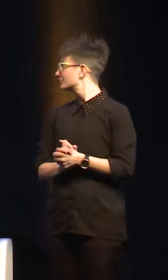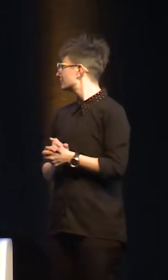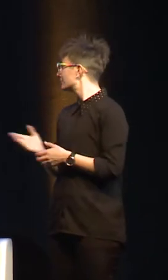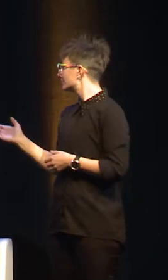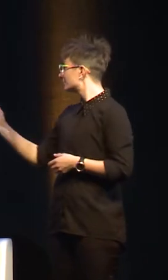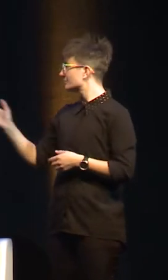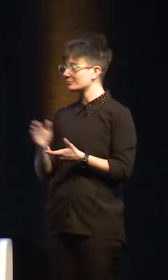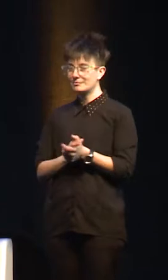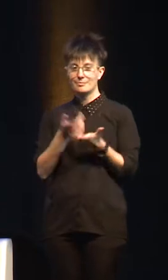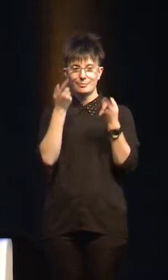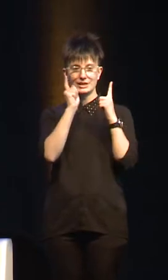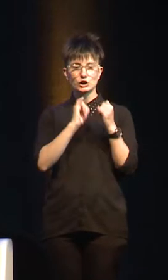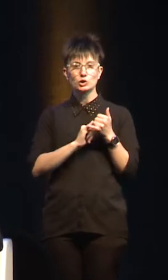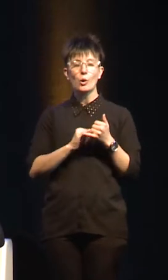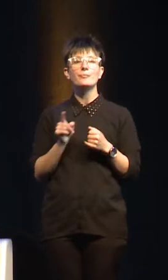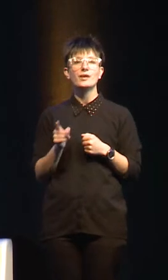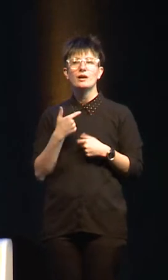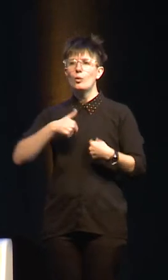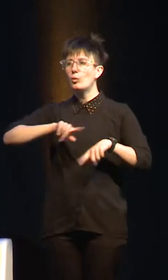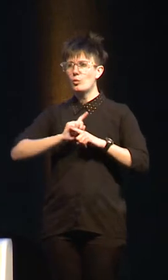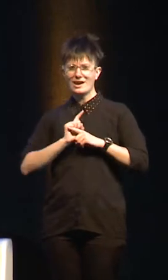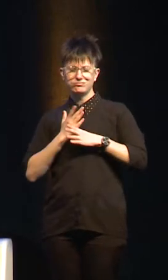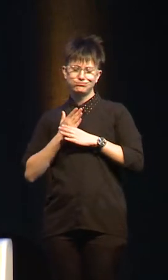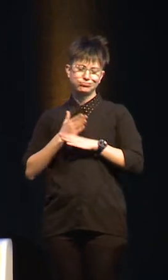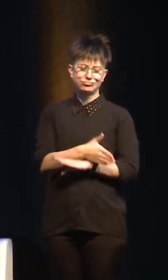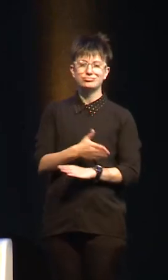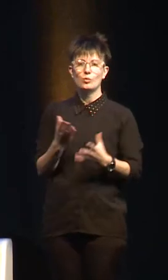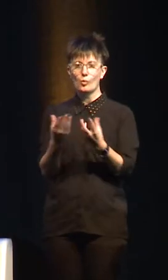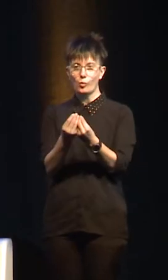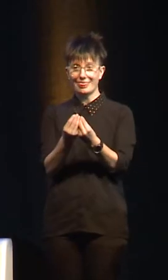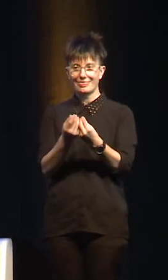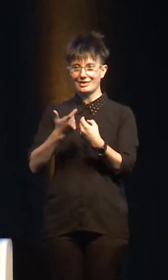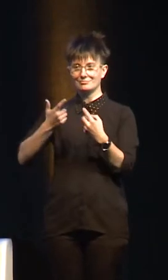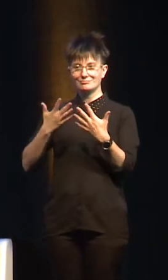hard, both within the parties of government and with the opposition, to try and create